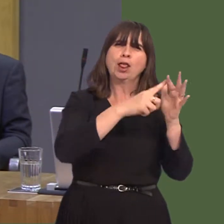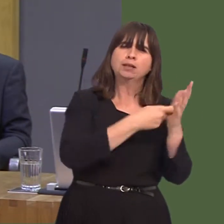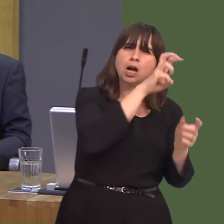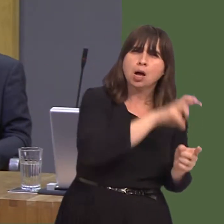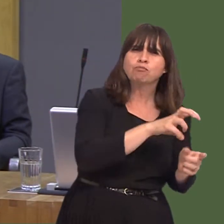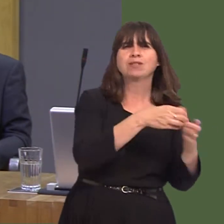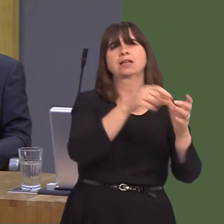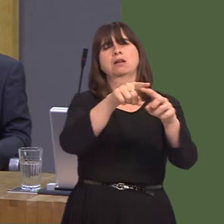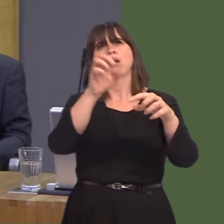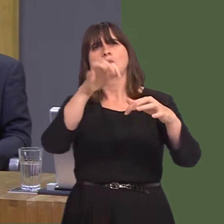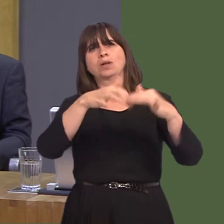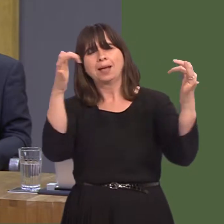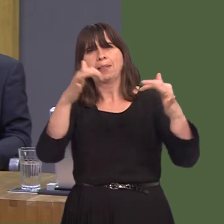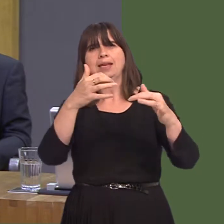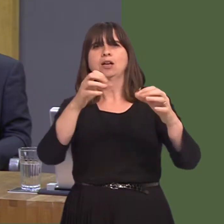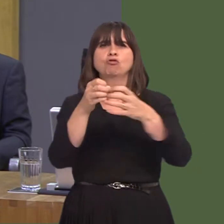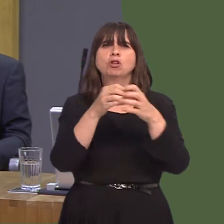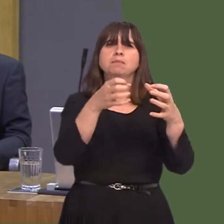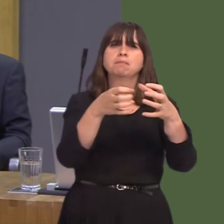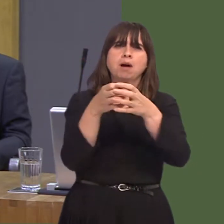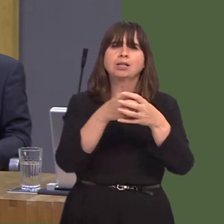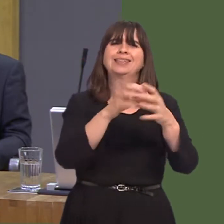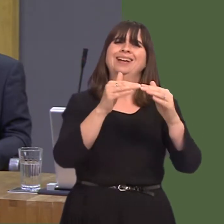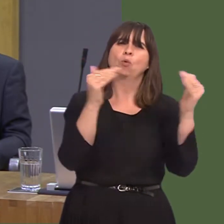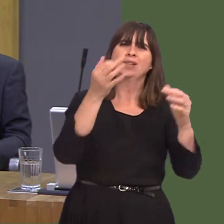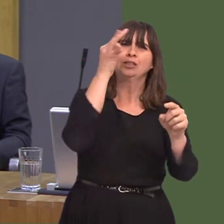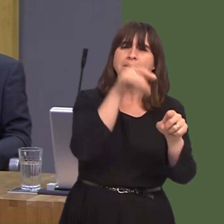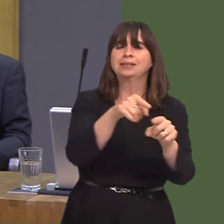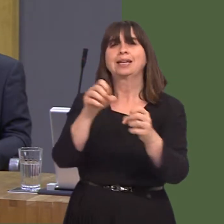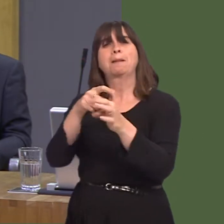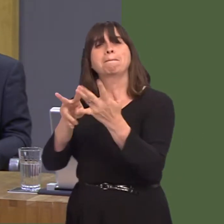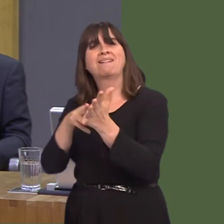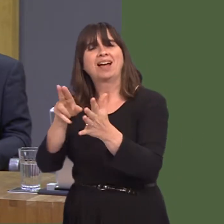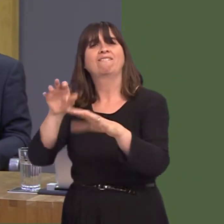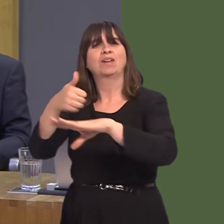the Assembly's cross-party equalities committee, the Bevan Foundation, the Trussell Trust,